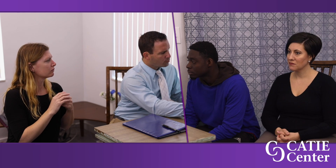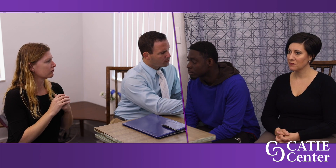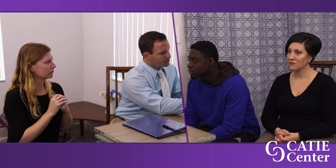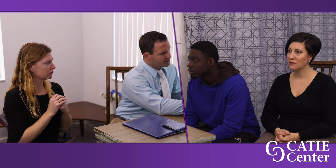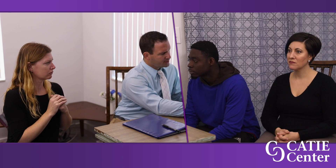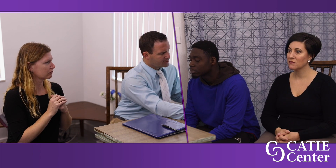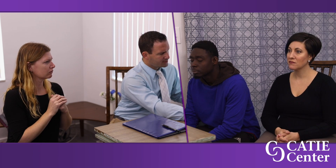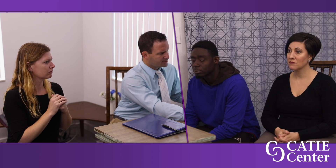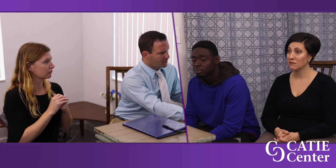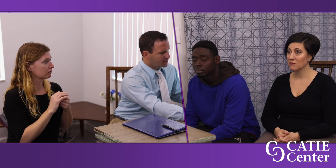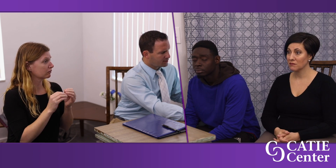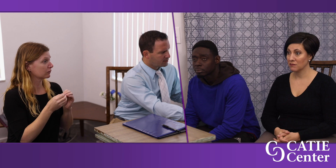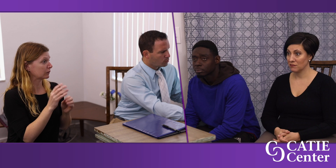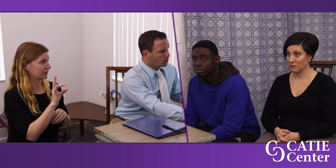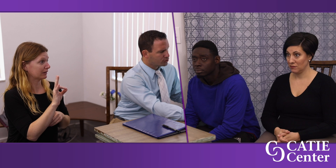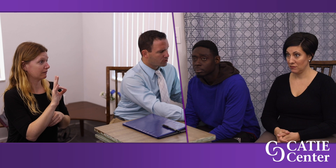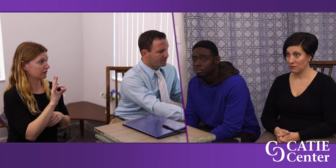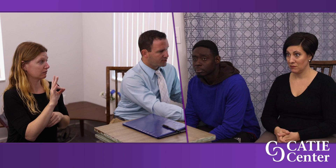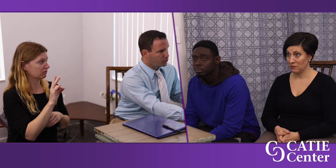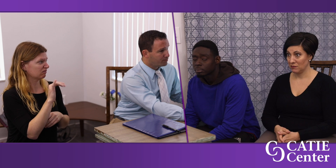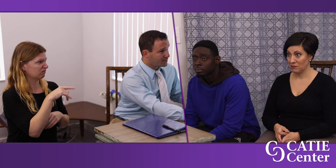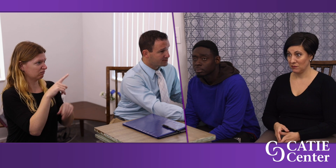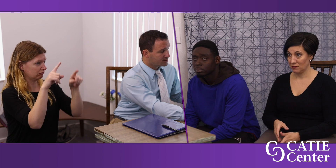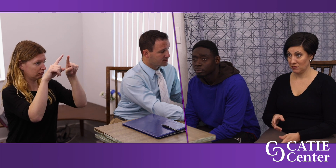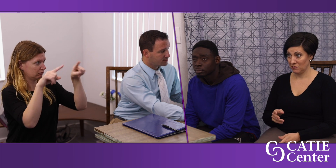When you see this sign while driving you must: